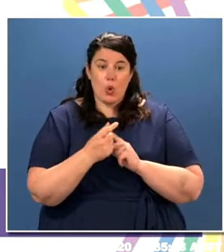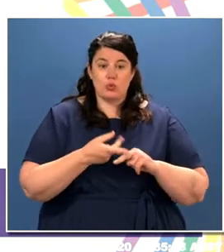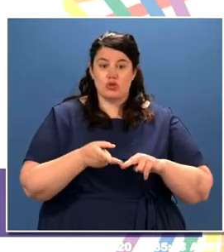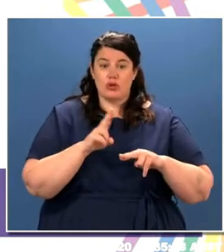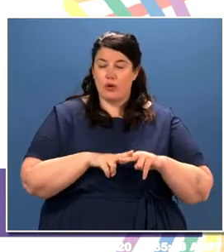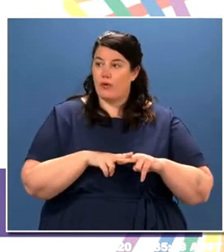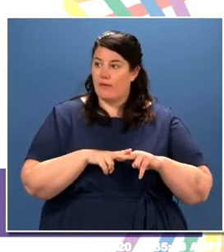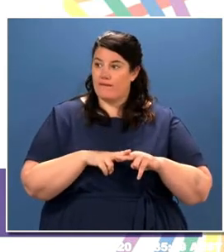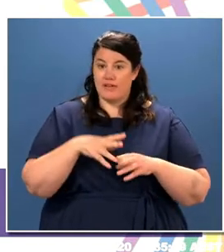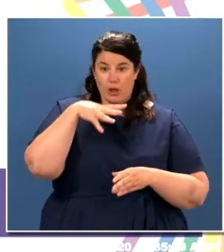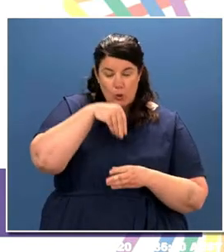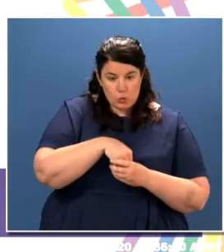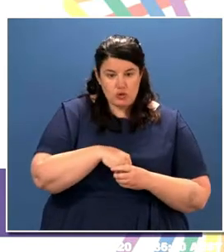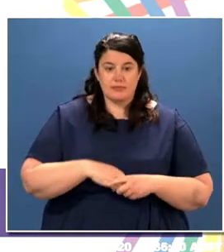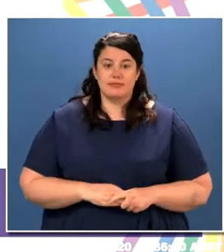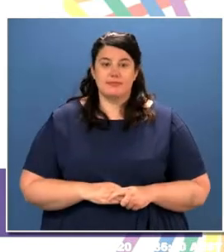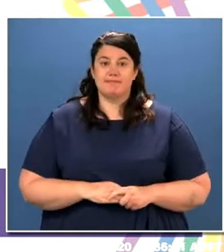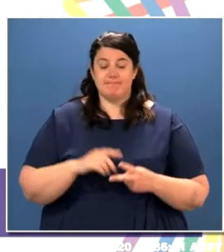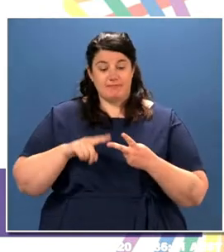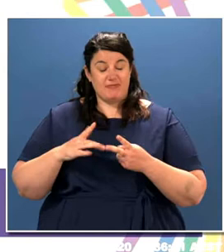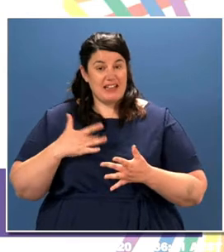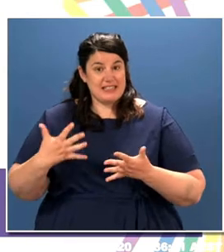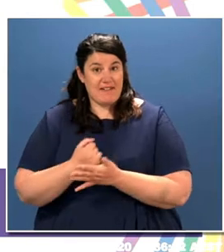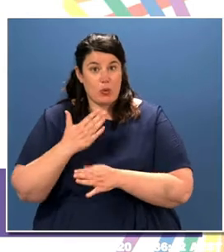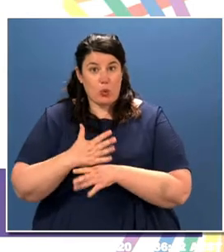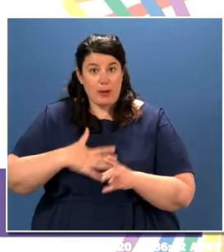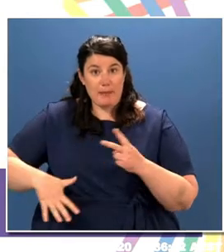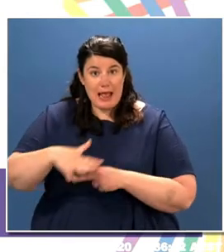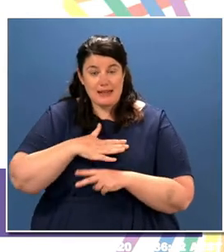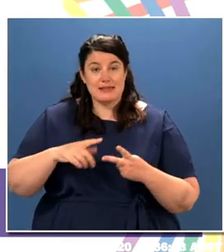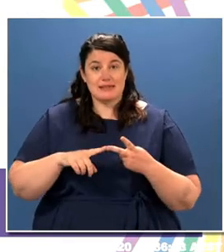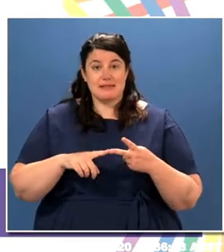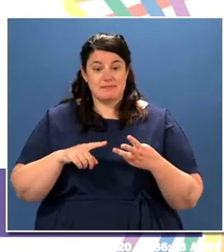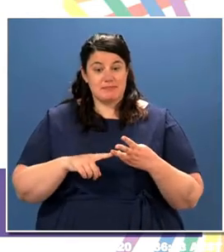Pillar two, feeling safe in the workplace, pillar three, accessible recruitment,